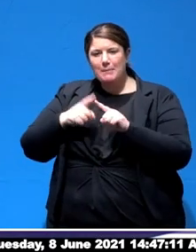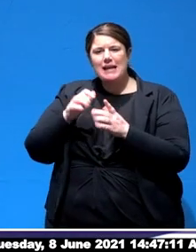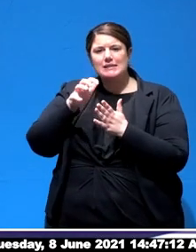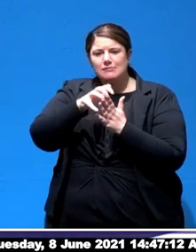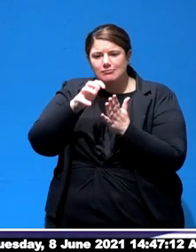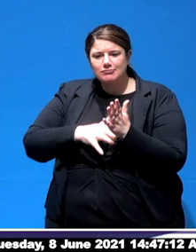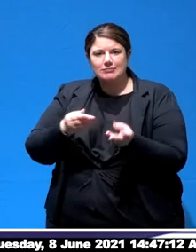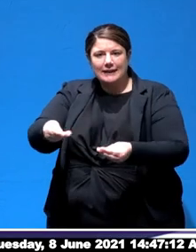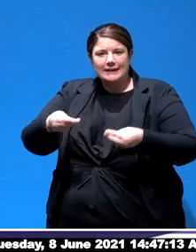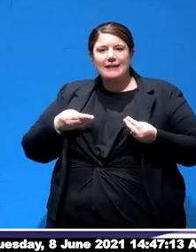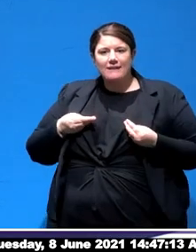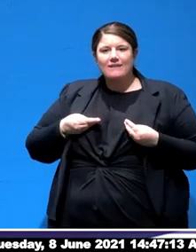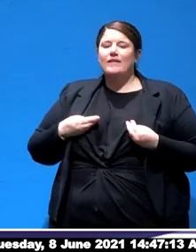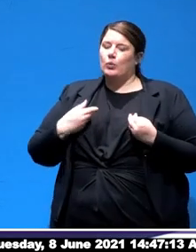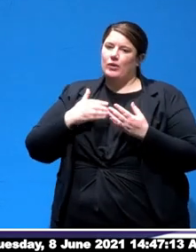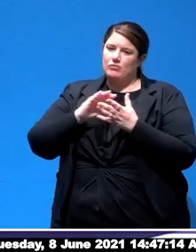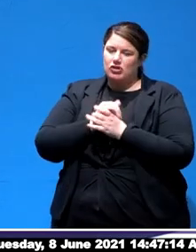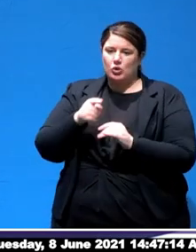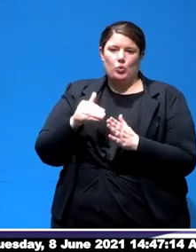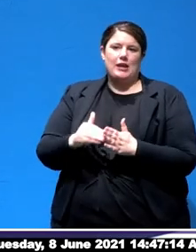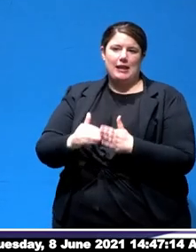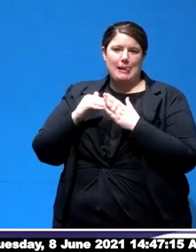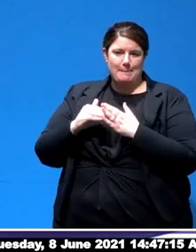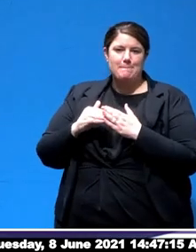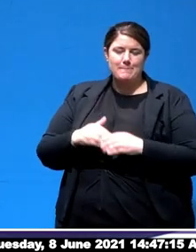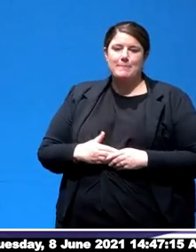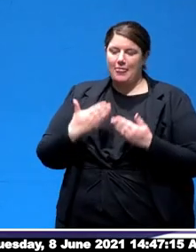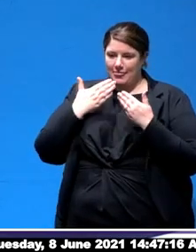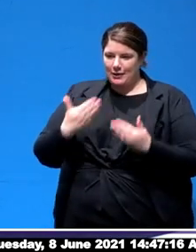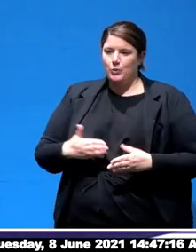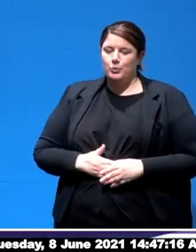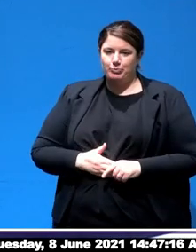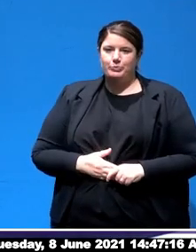We appreciate your assistance to the Royal Commission. Thank you.